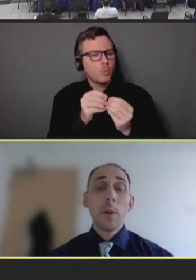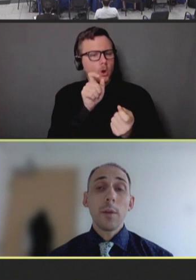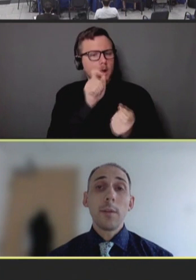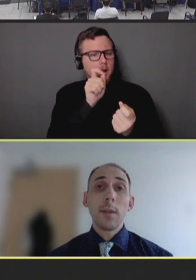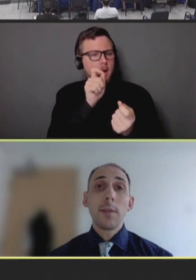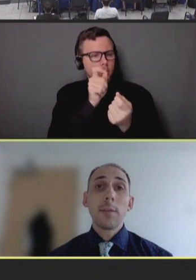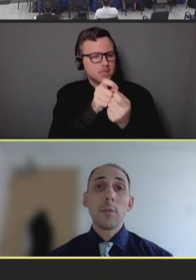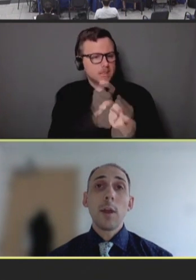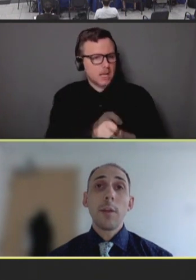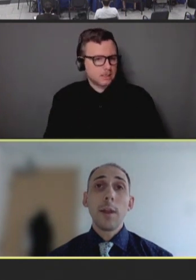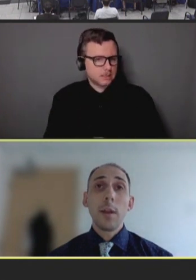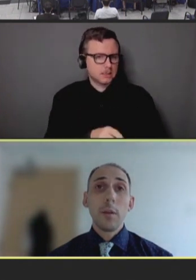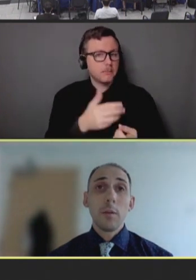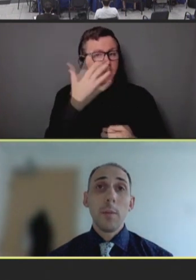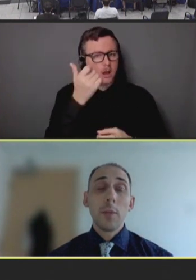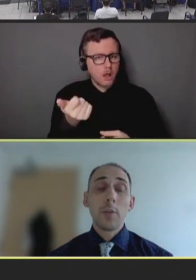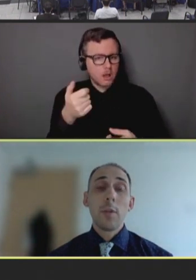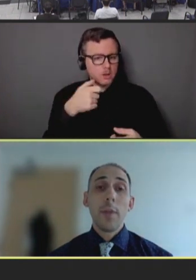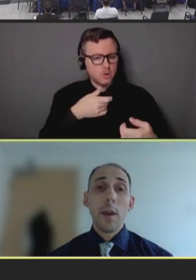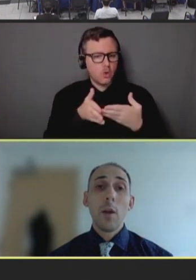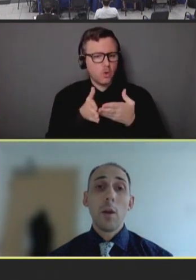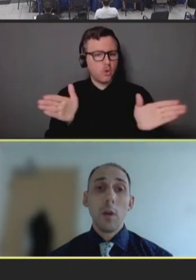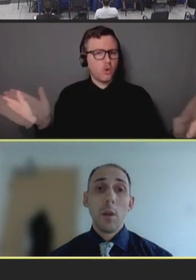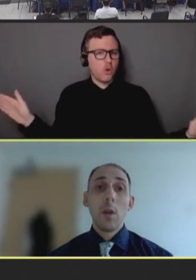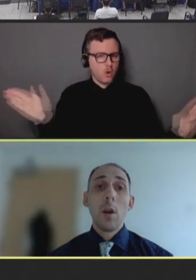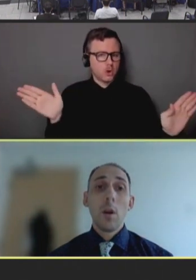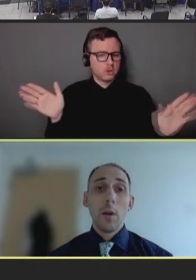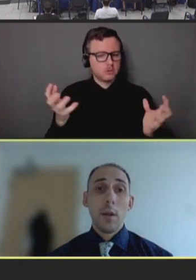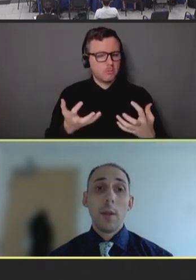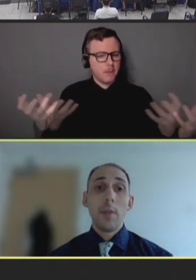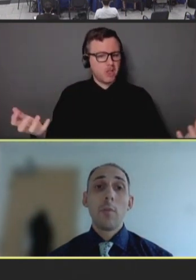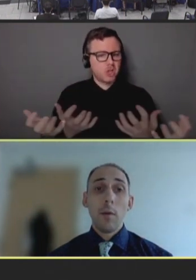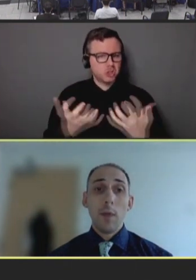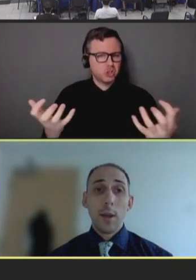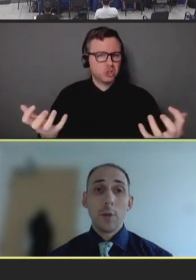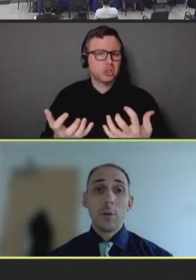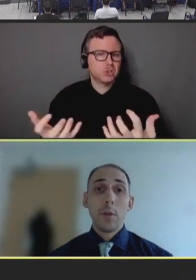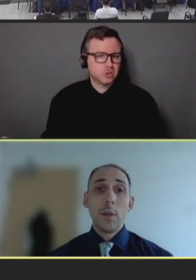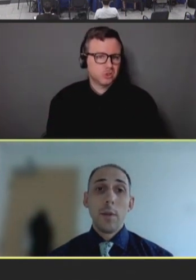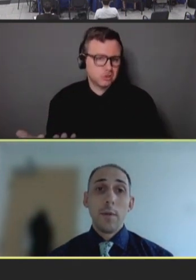these against the trial data to make sure that they are in the right range.